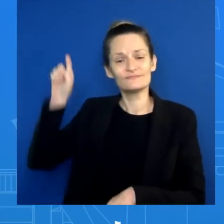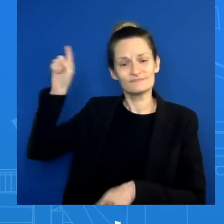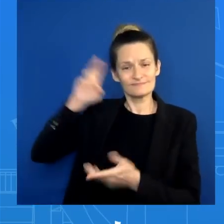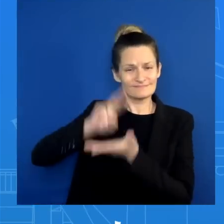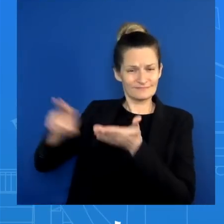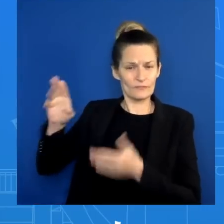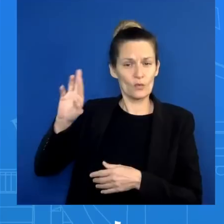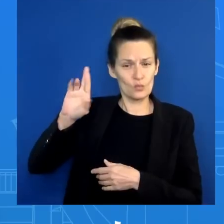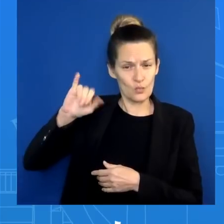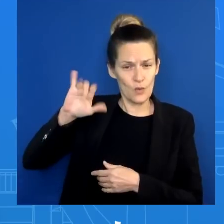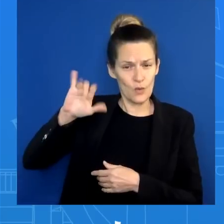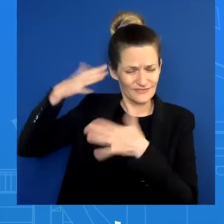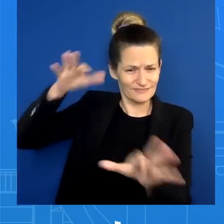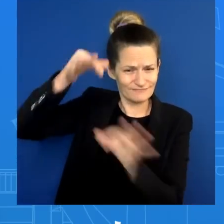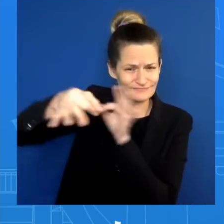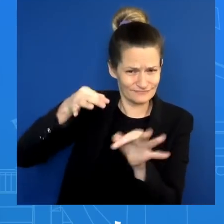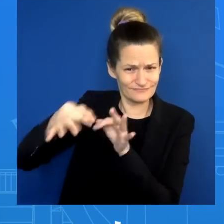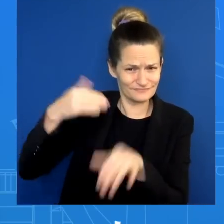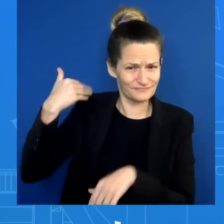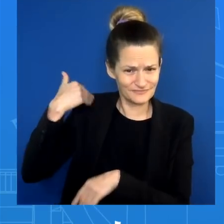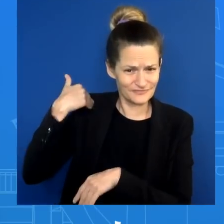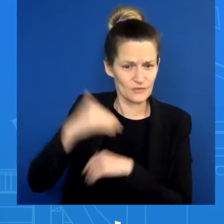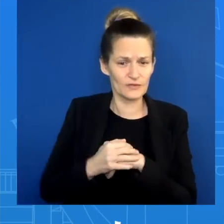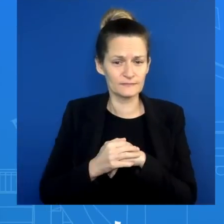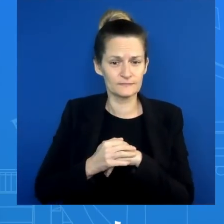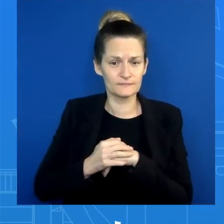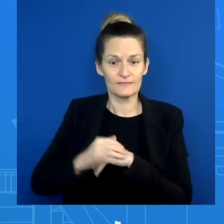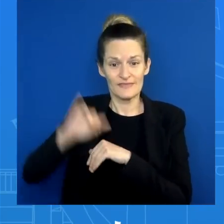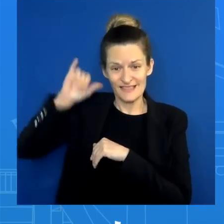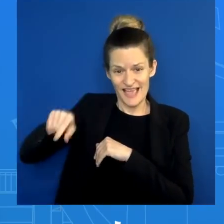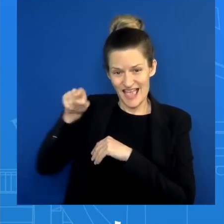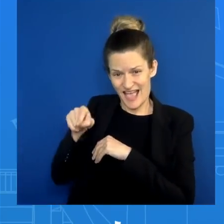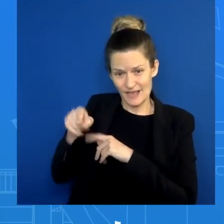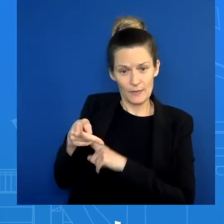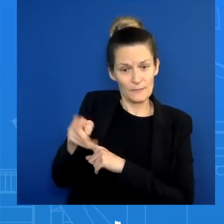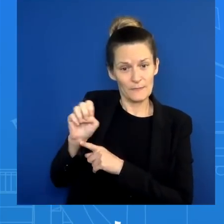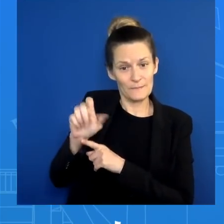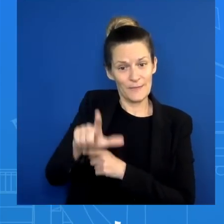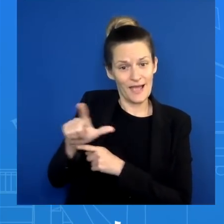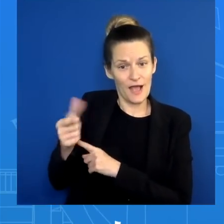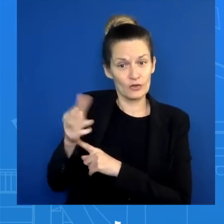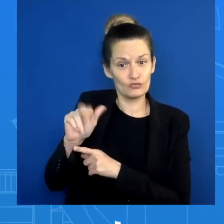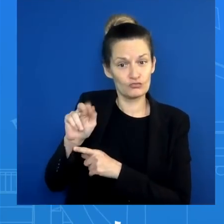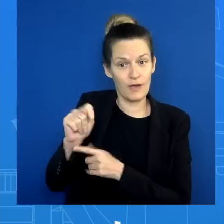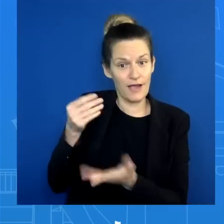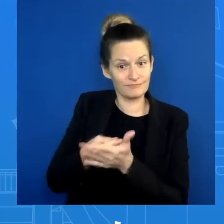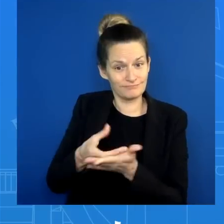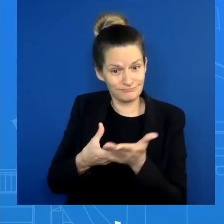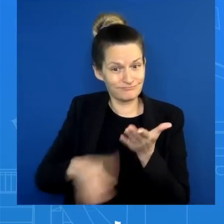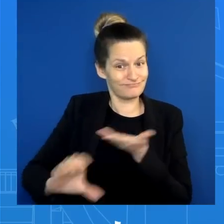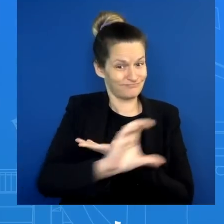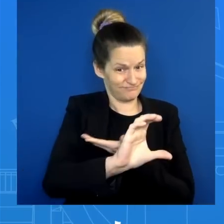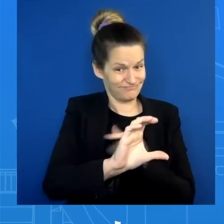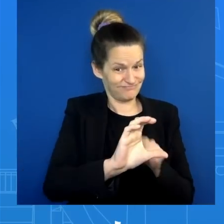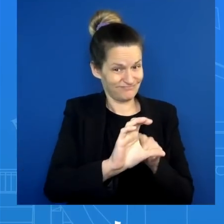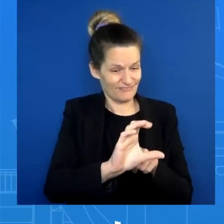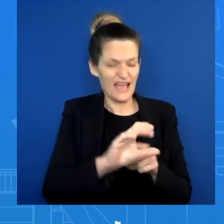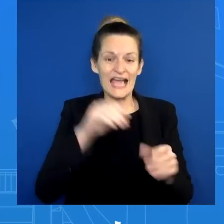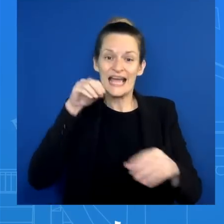that adds another that could go up to 20,000. Right. And so that's incredibly targeted. That's really important.